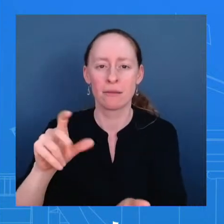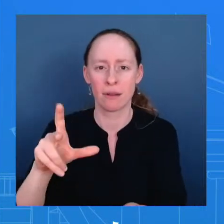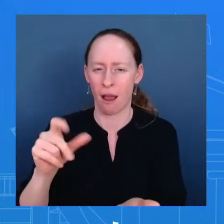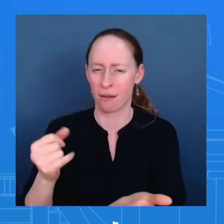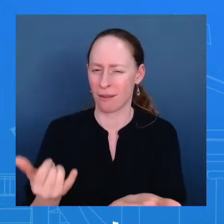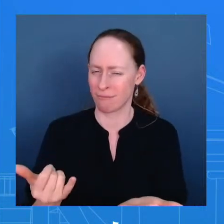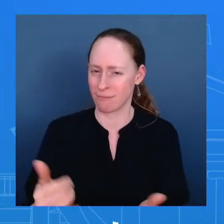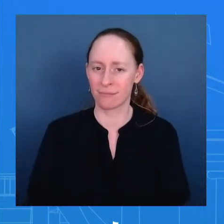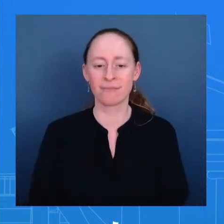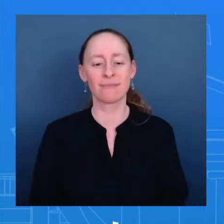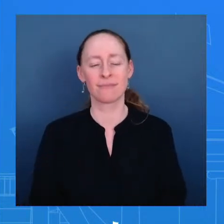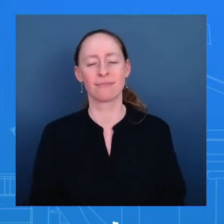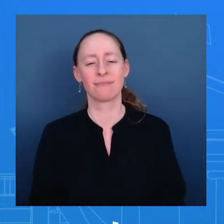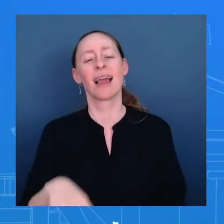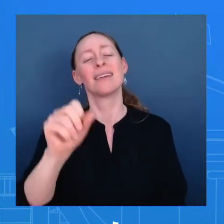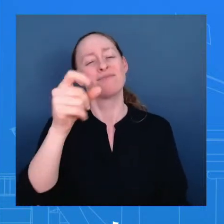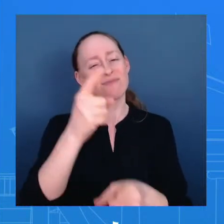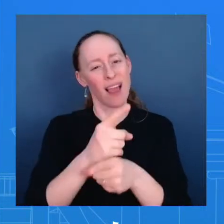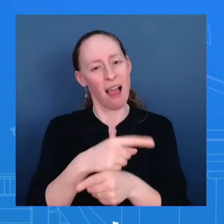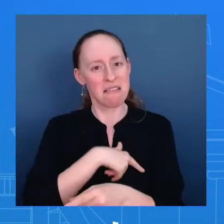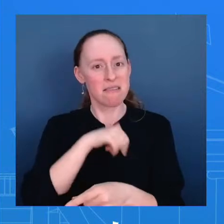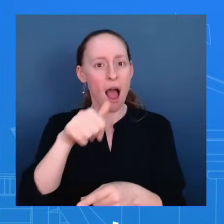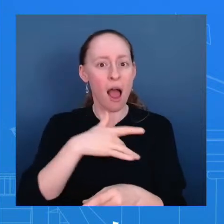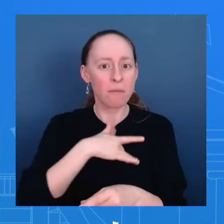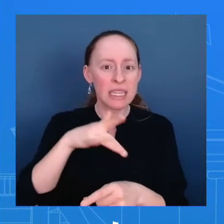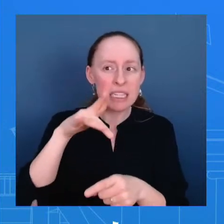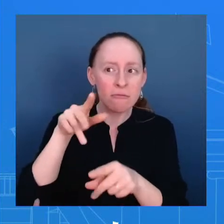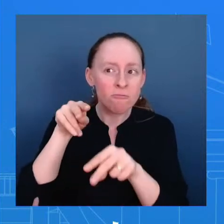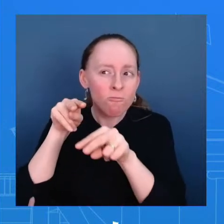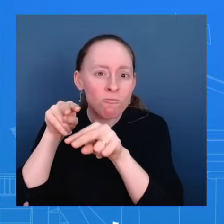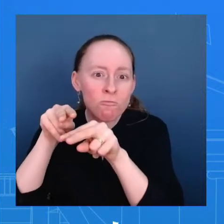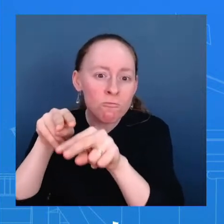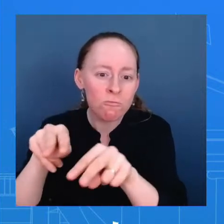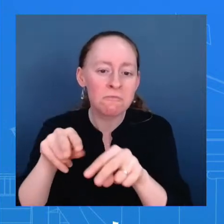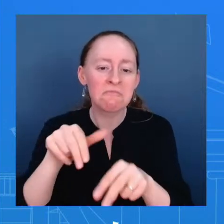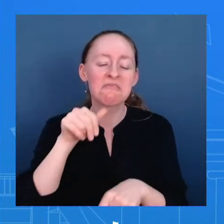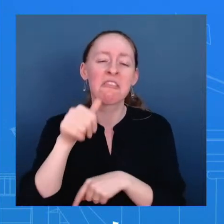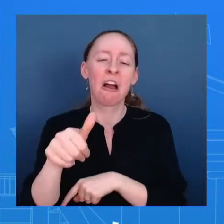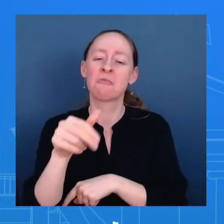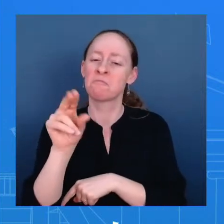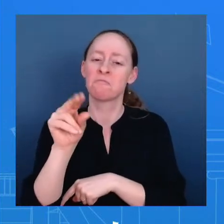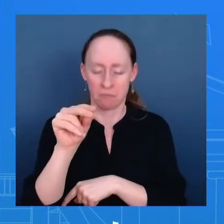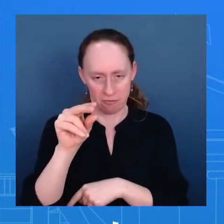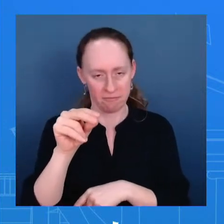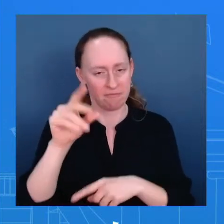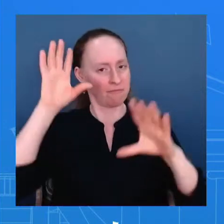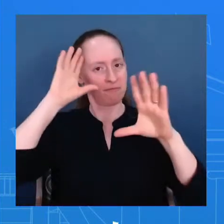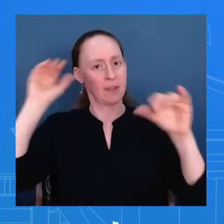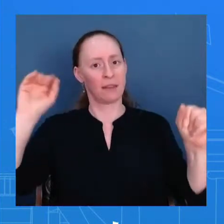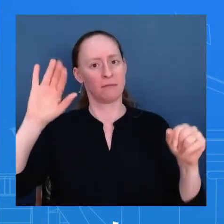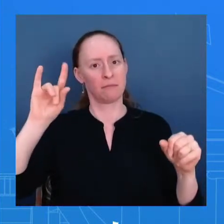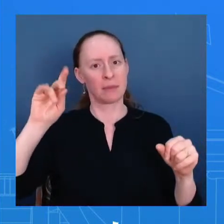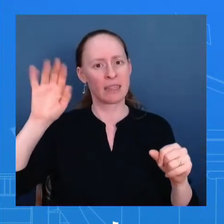President Biden's economic plan is working. It's growing the middle class, as you hear us talk about all the time; spurs investment in manufacturing --